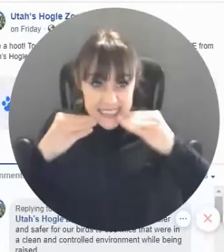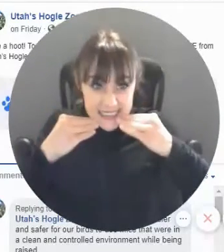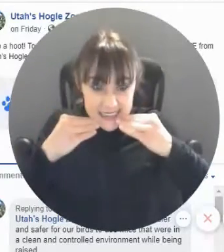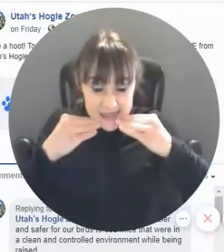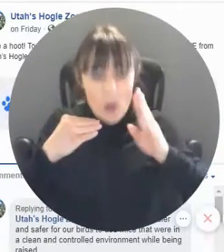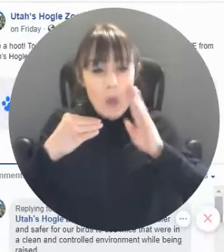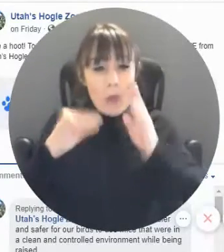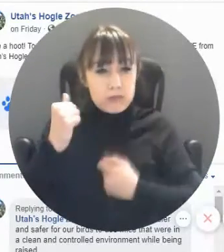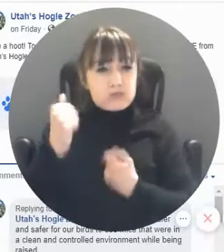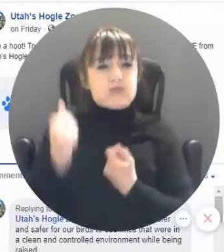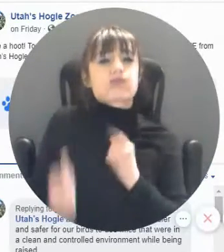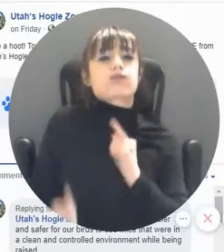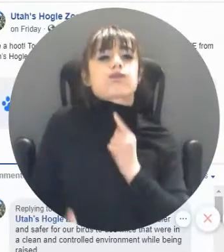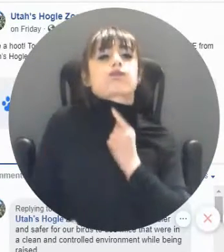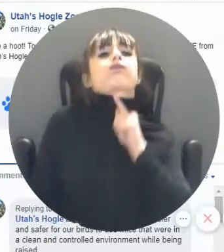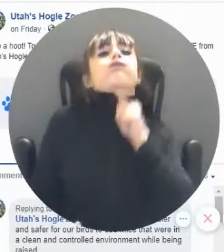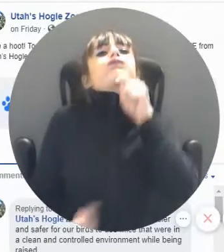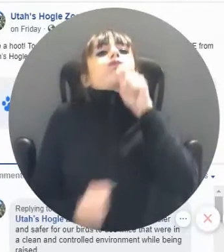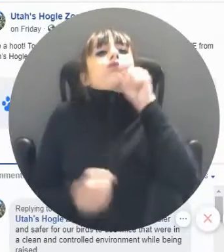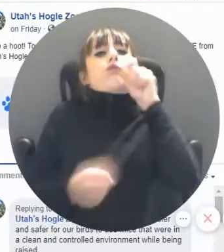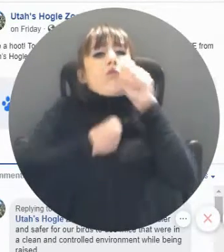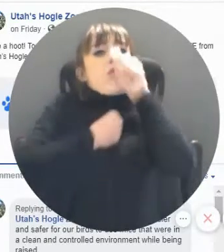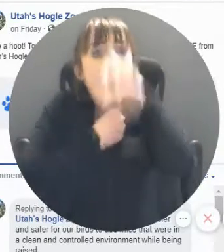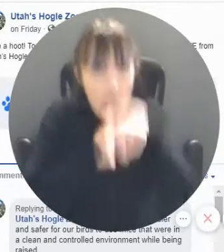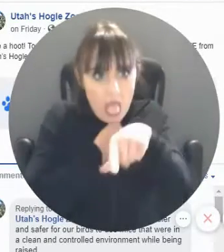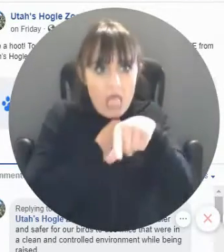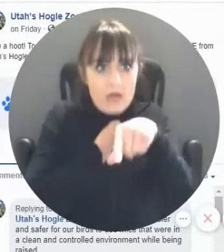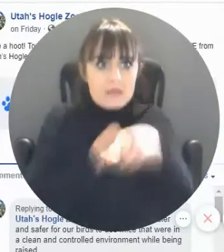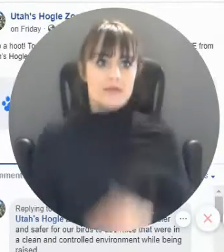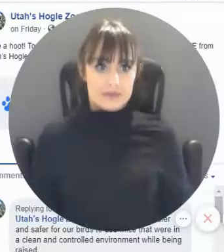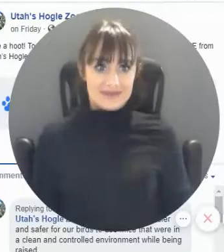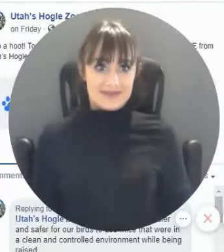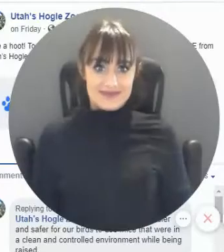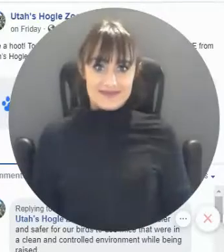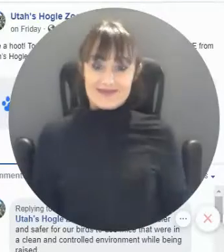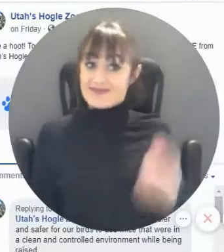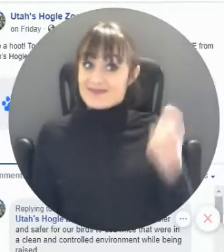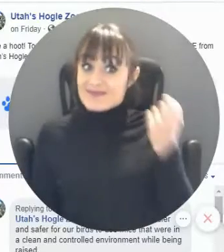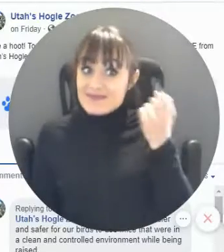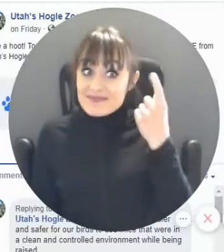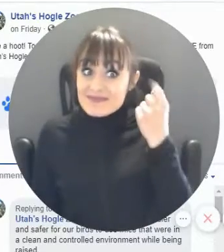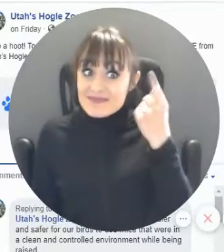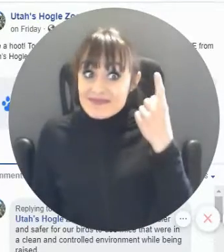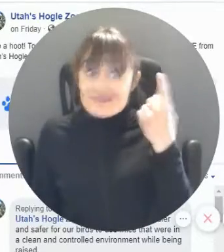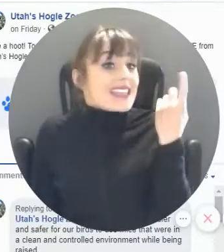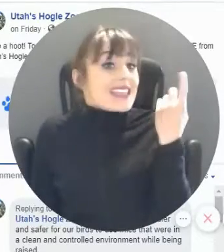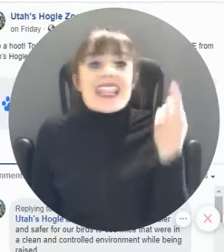this up the esophagus and cough it out. In fact, it cannot eat another prey item until they